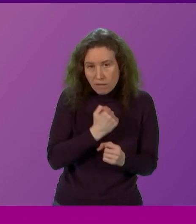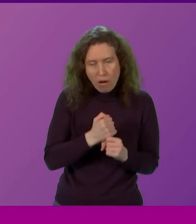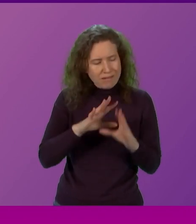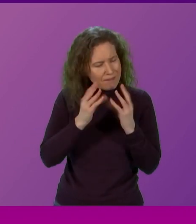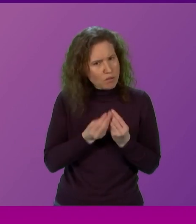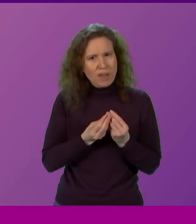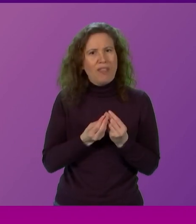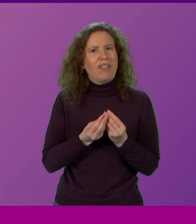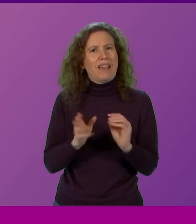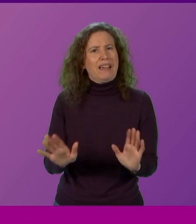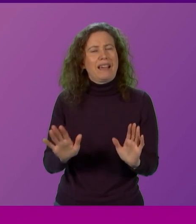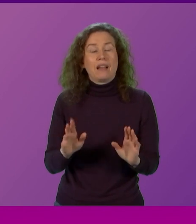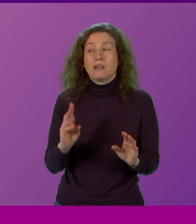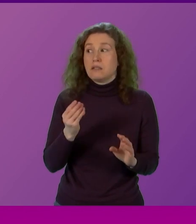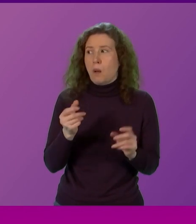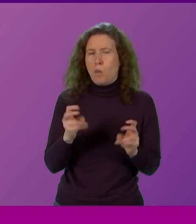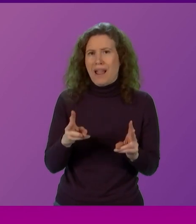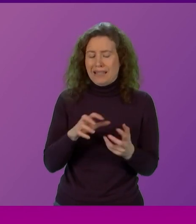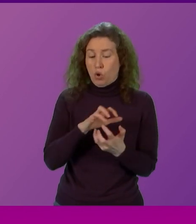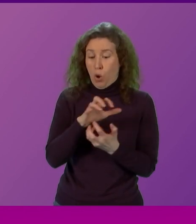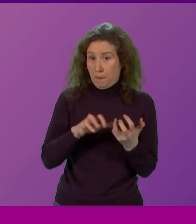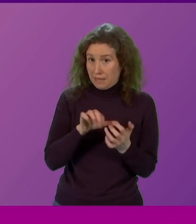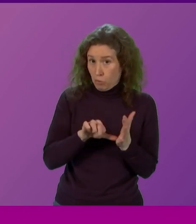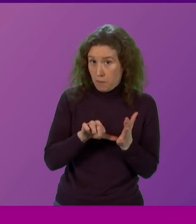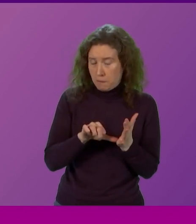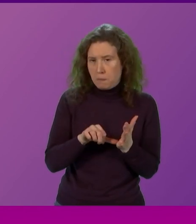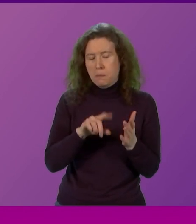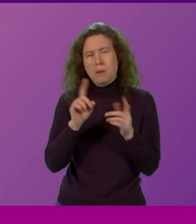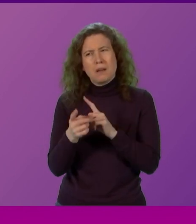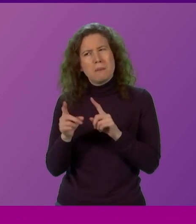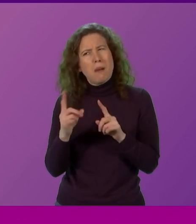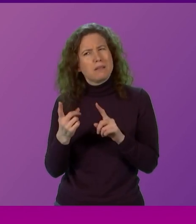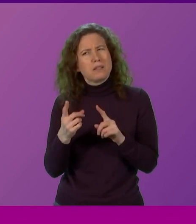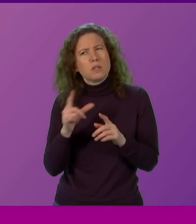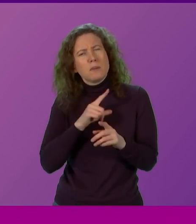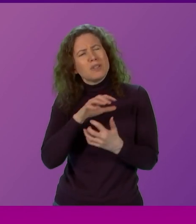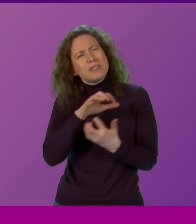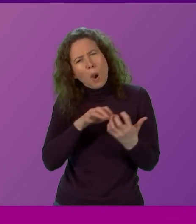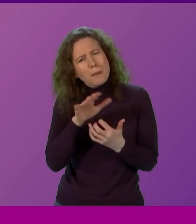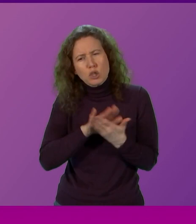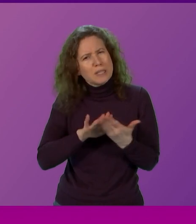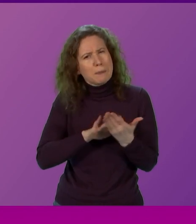It is, in some ways, a complex problem, but we should not allow that to take us away from